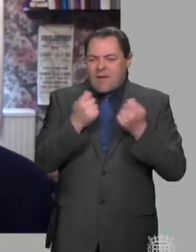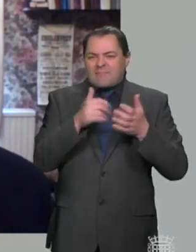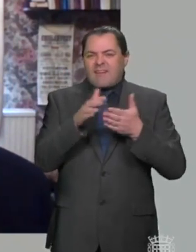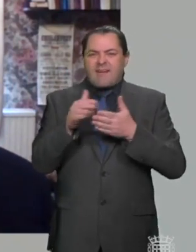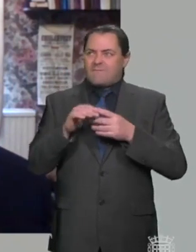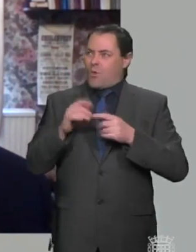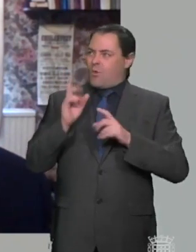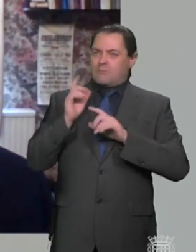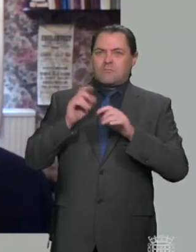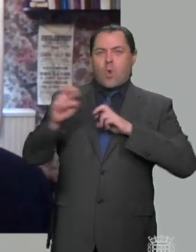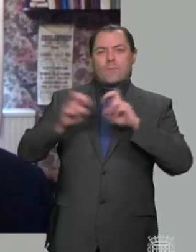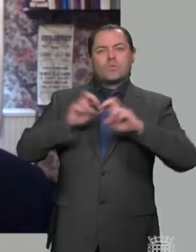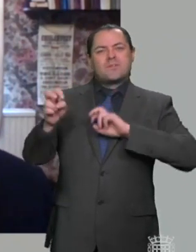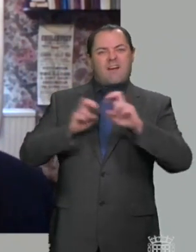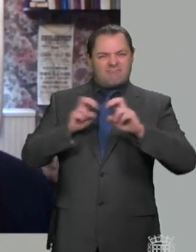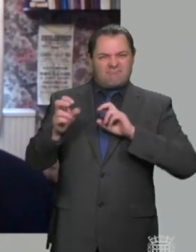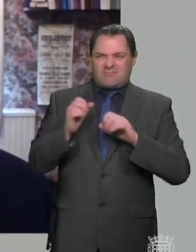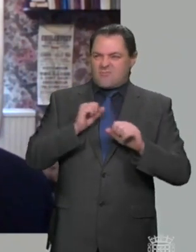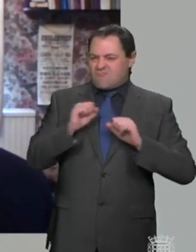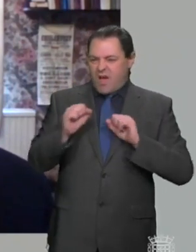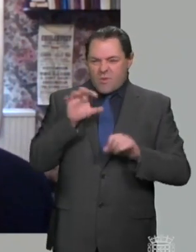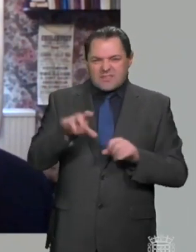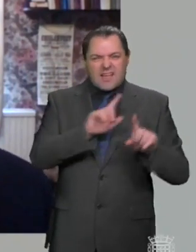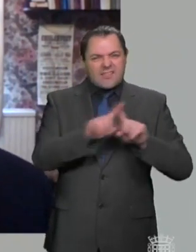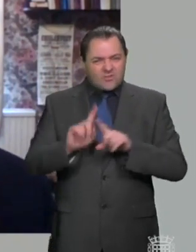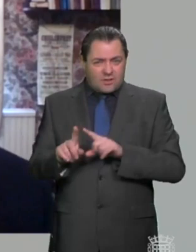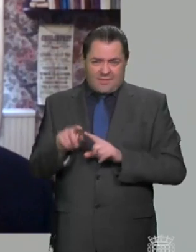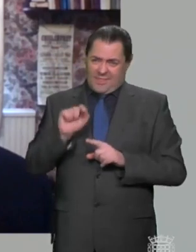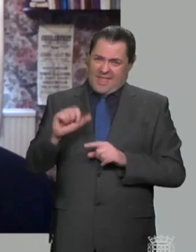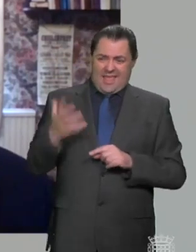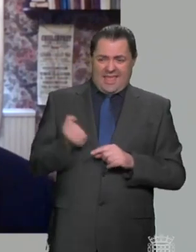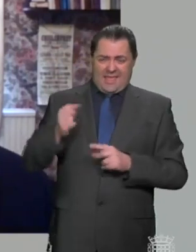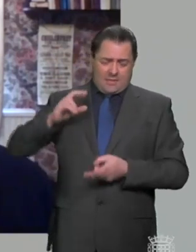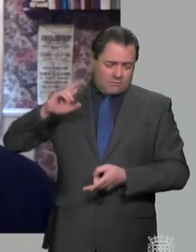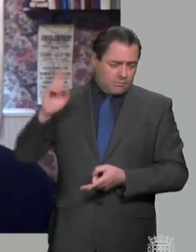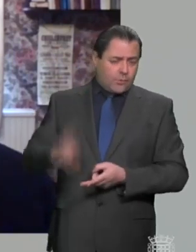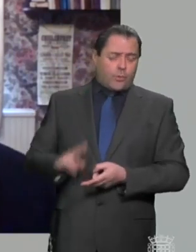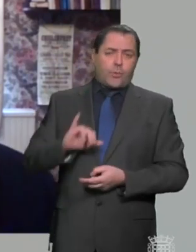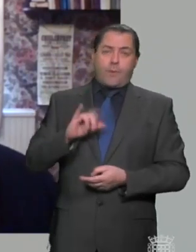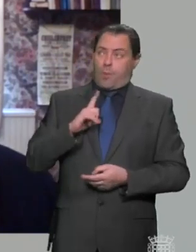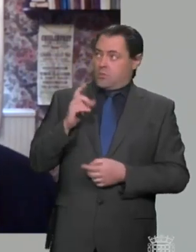at our railway stations. Their incomes have been absolutely decimated during the pandemic,